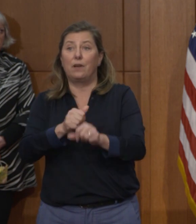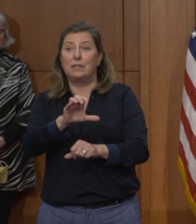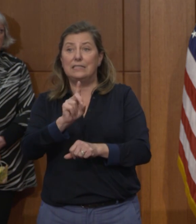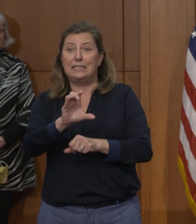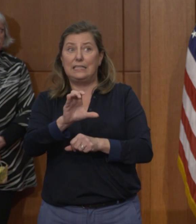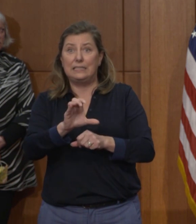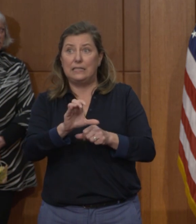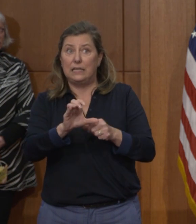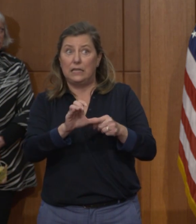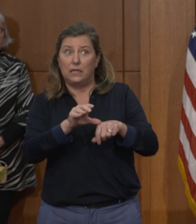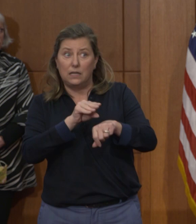whenever we didn't happen and they are